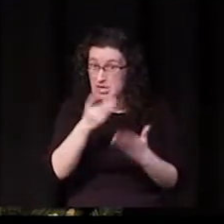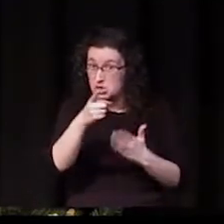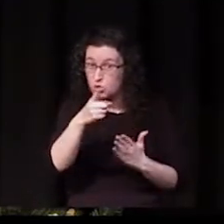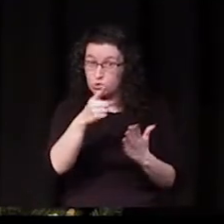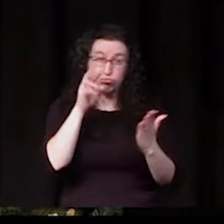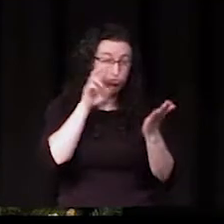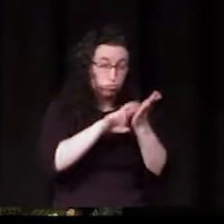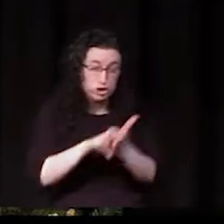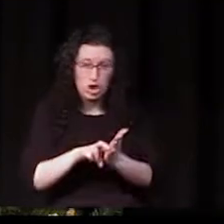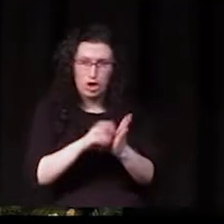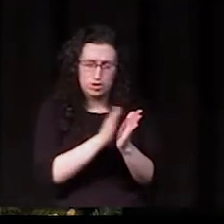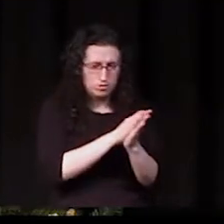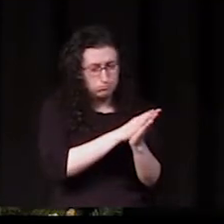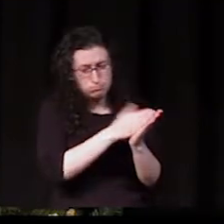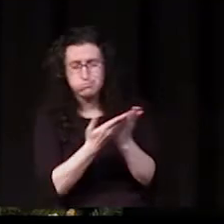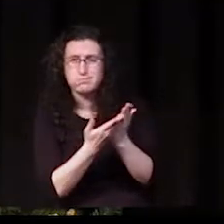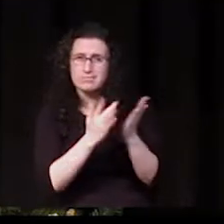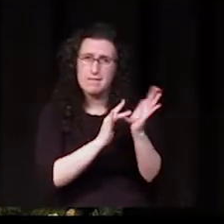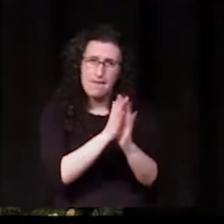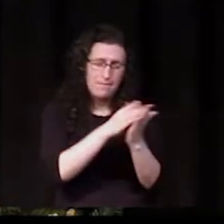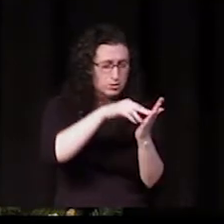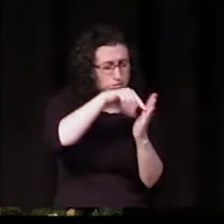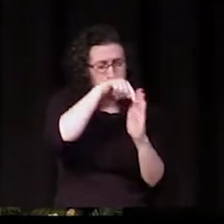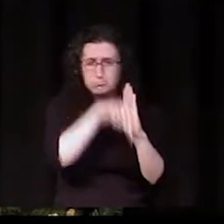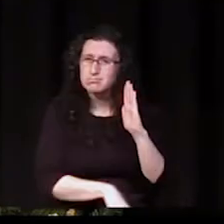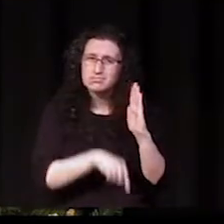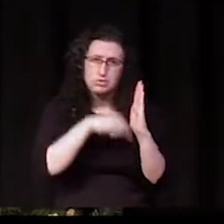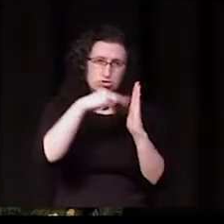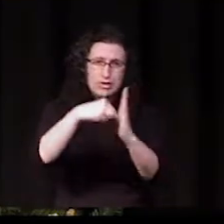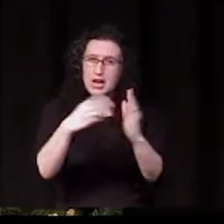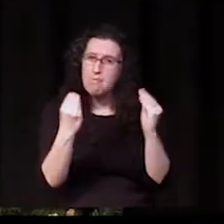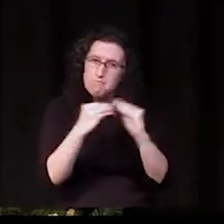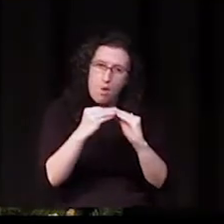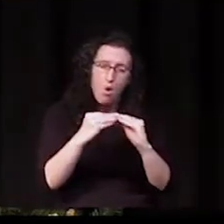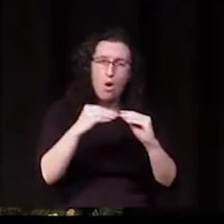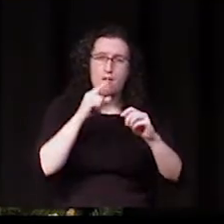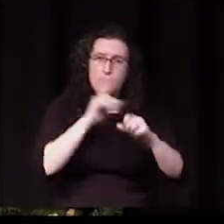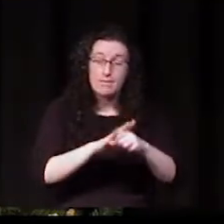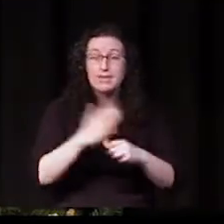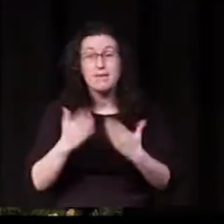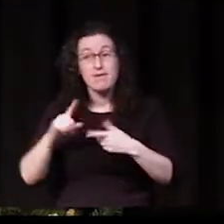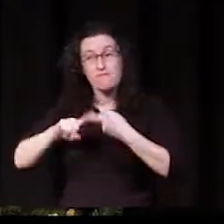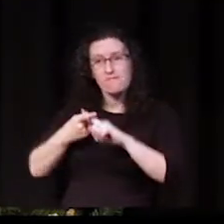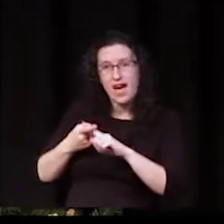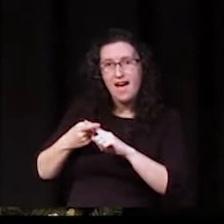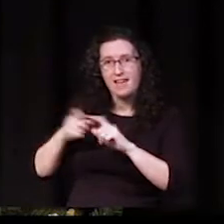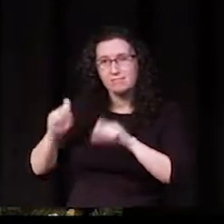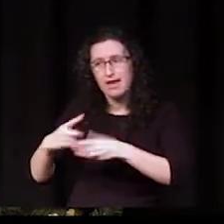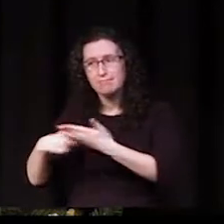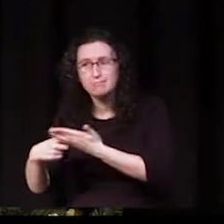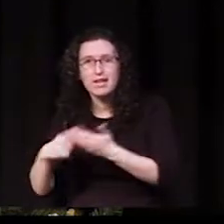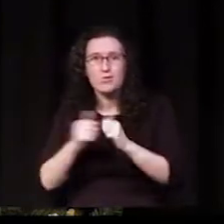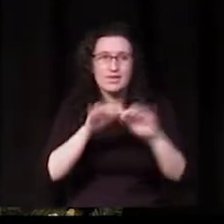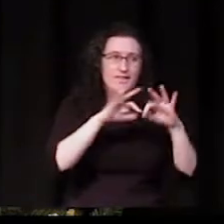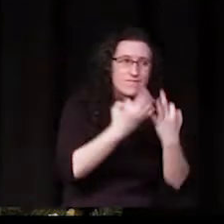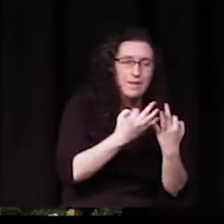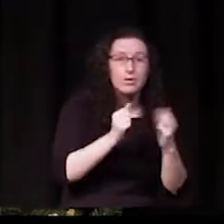and find more promises. Maybe you talk about that with a friend, with a family member, with your house church.